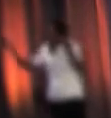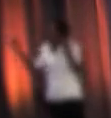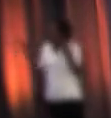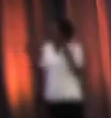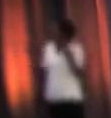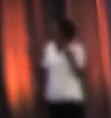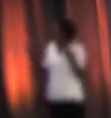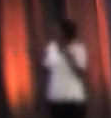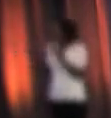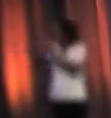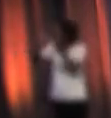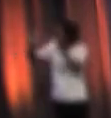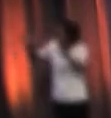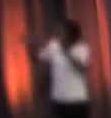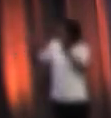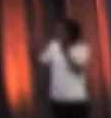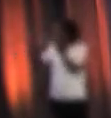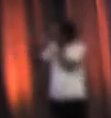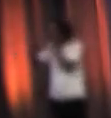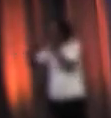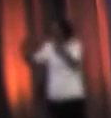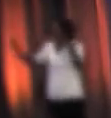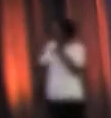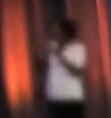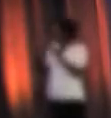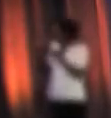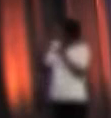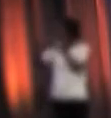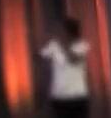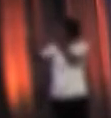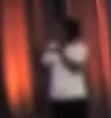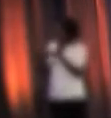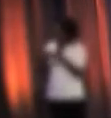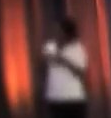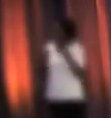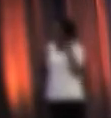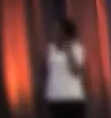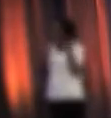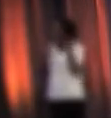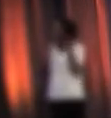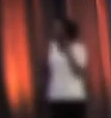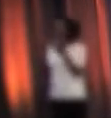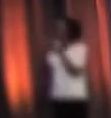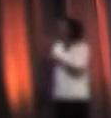The awards were set up in 2002 by the Museums Computer Group, a cultural technology